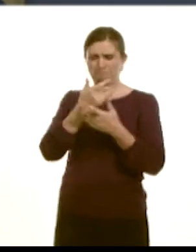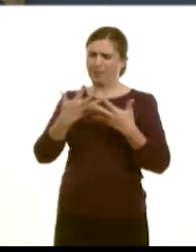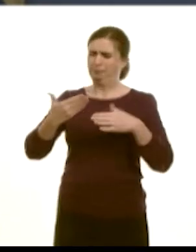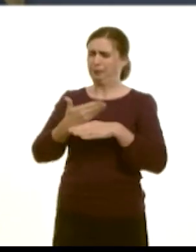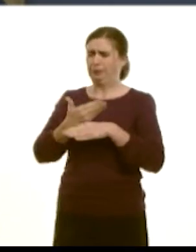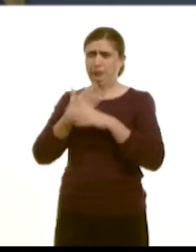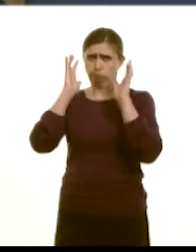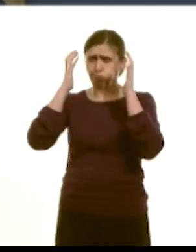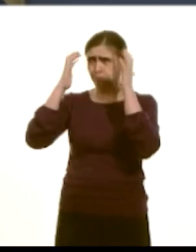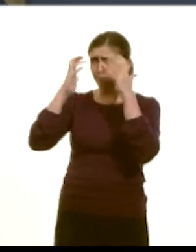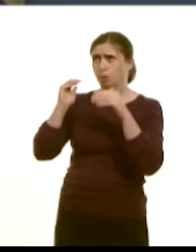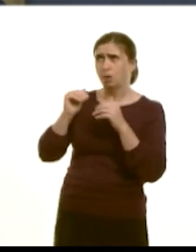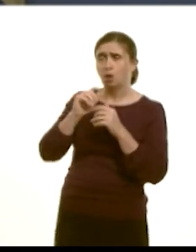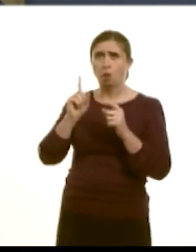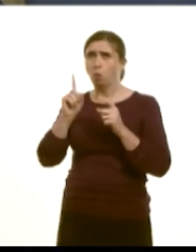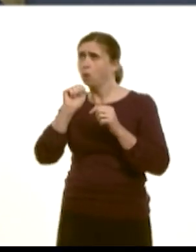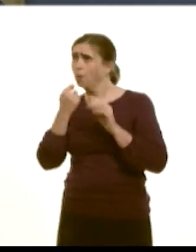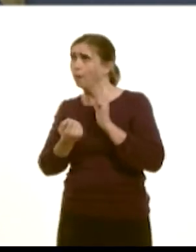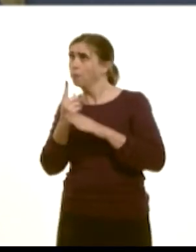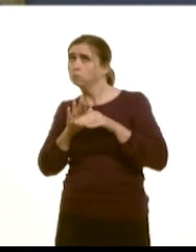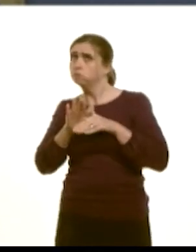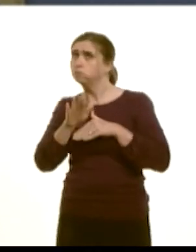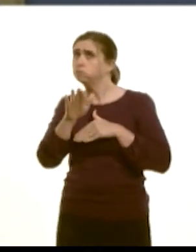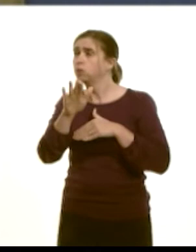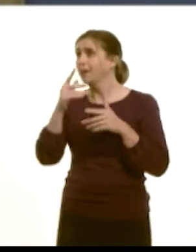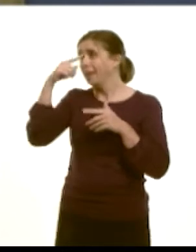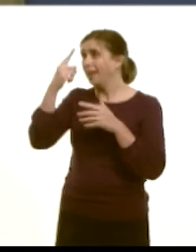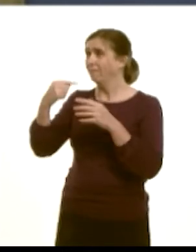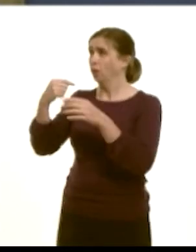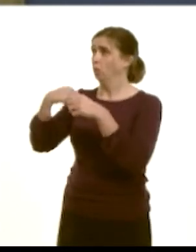concerns about their future in the event of an EU exit.